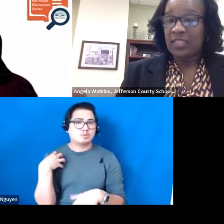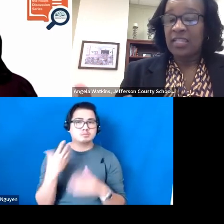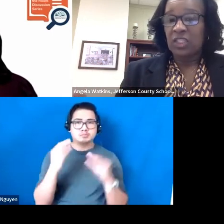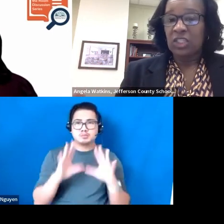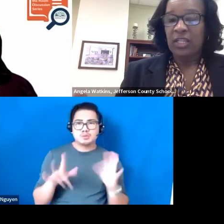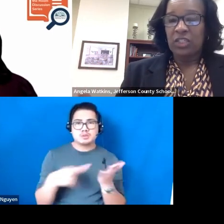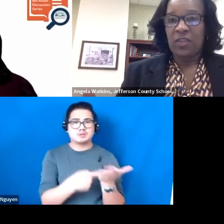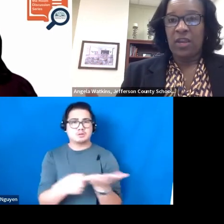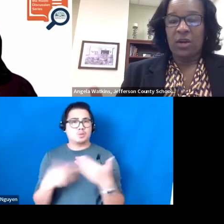That is a challenge there.